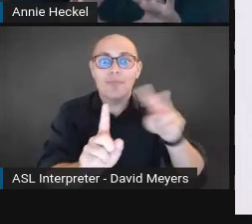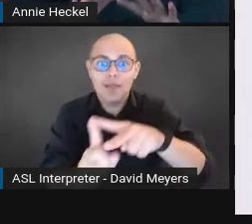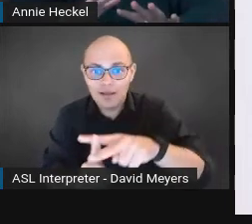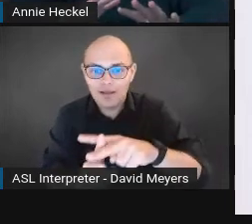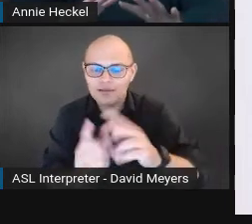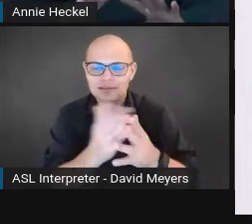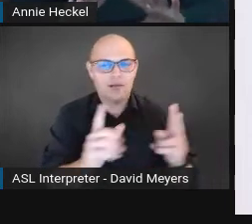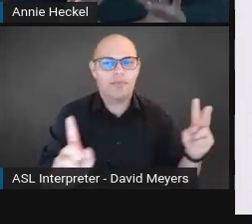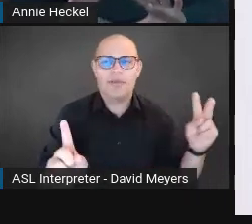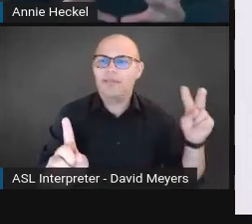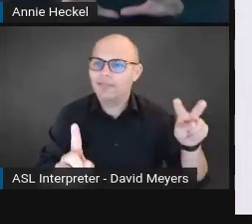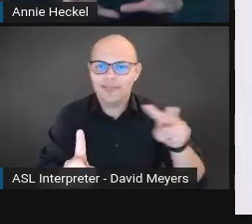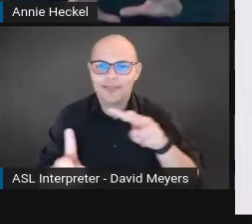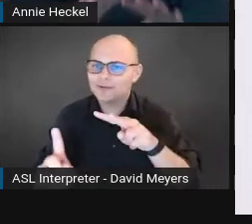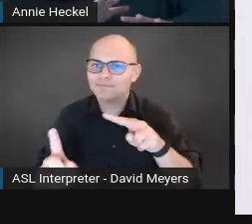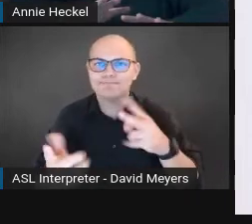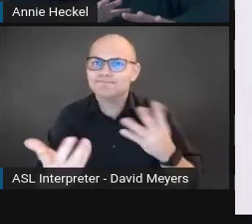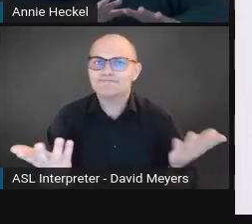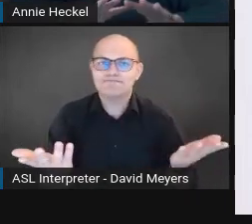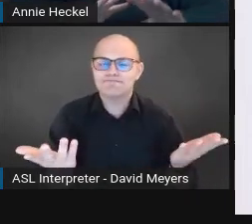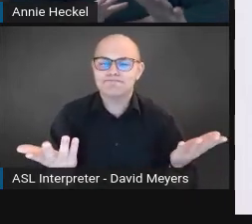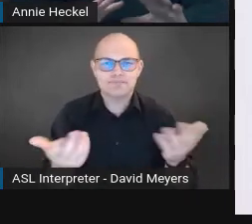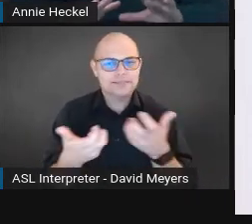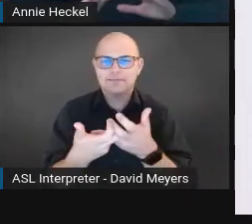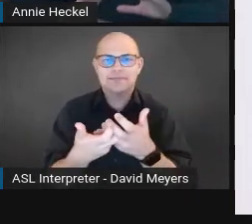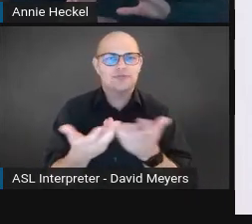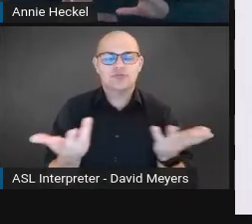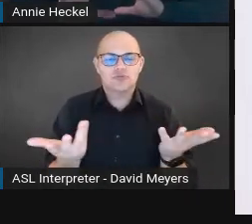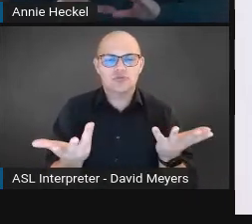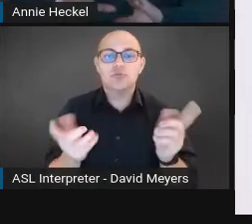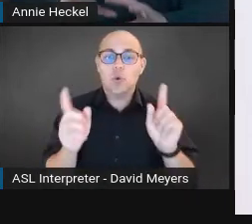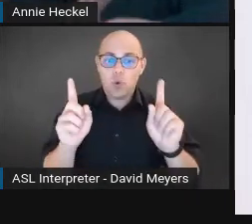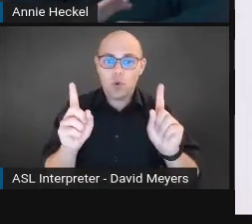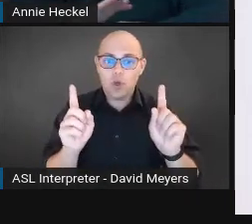With that, no ARIA is better than using ARIA badly.